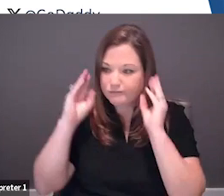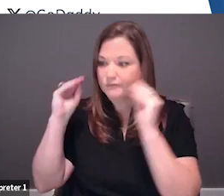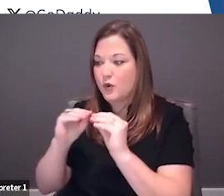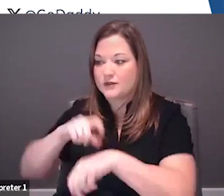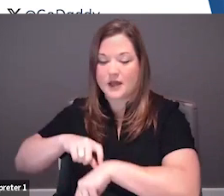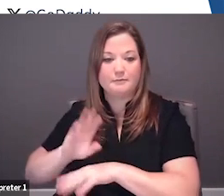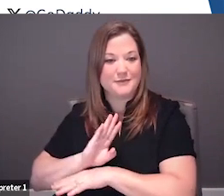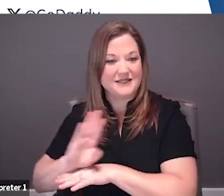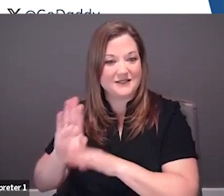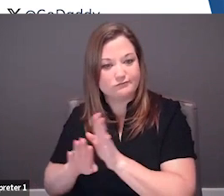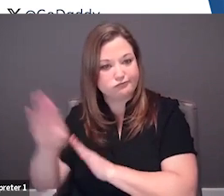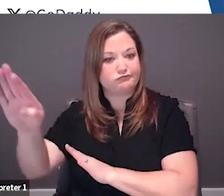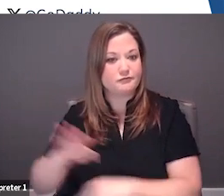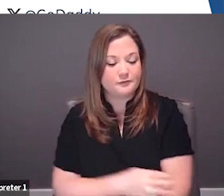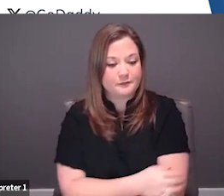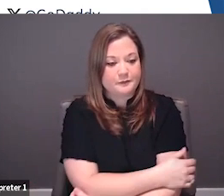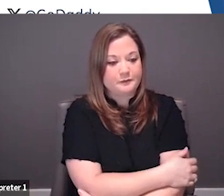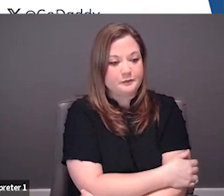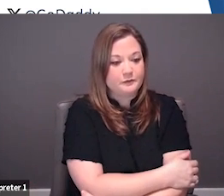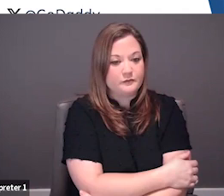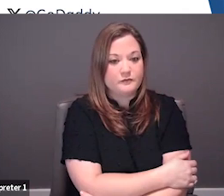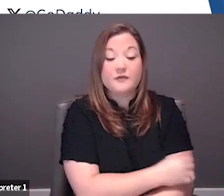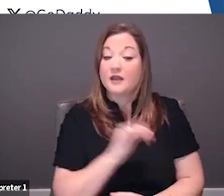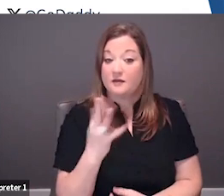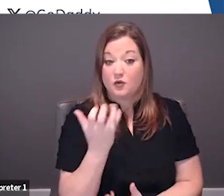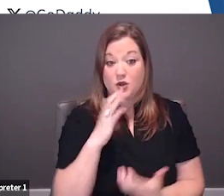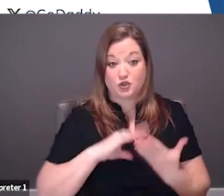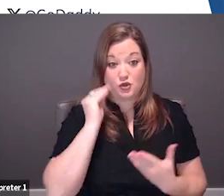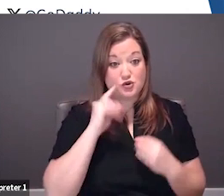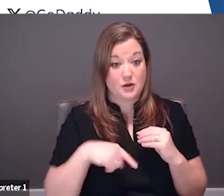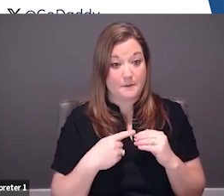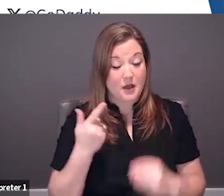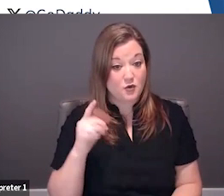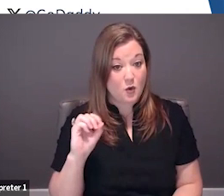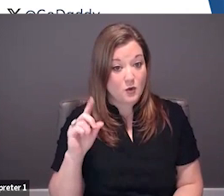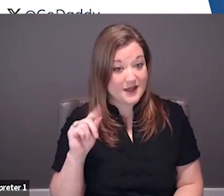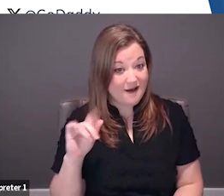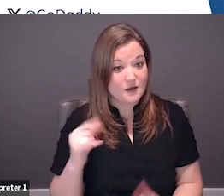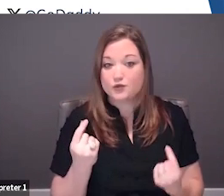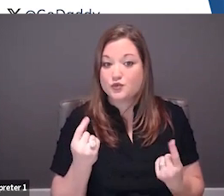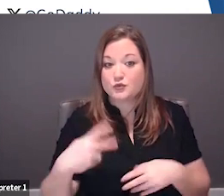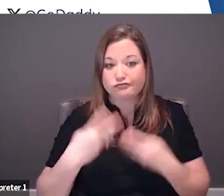If you want to learn more about GoDaddy, please go to godaddy.com.